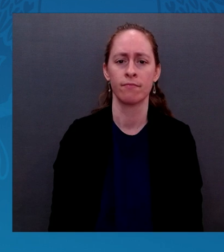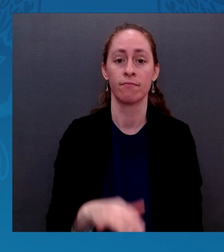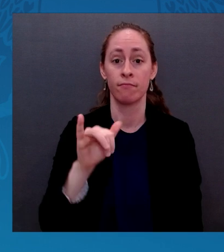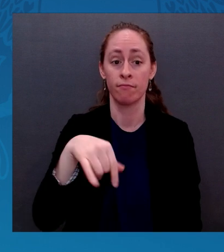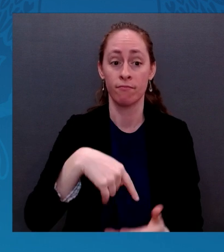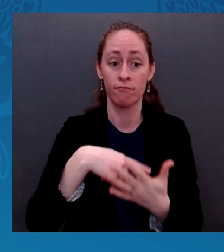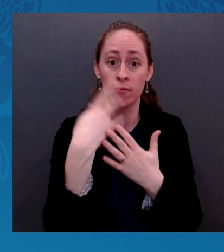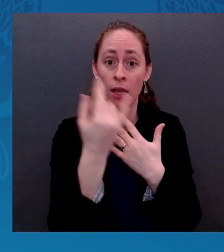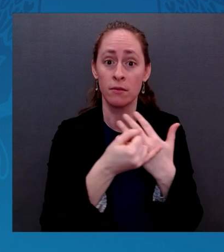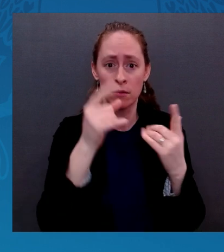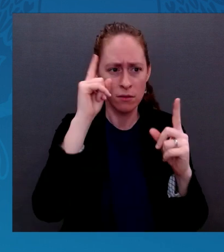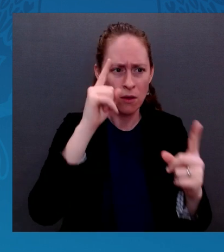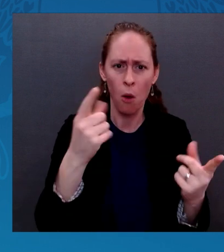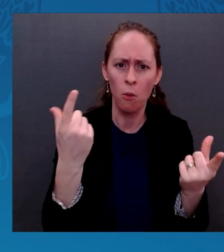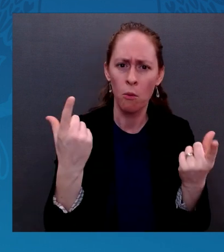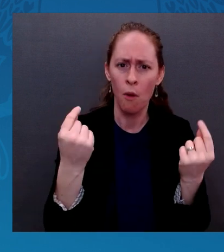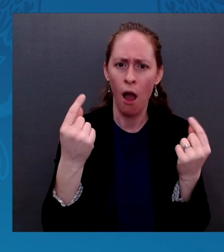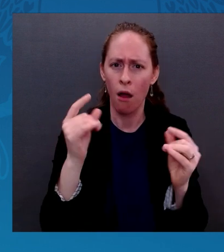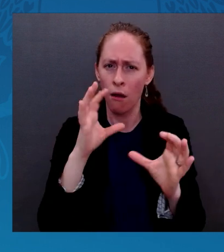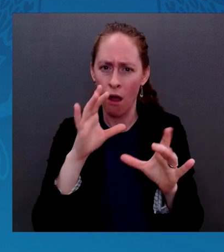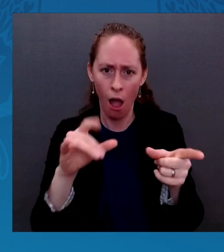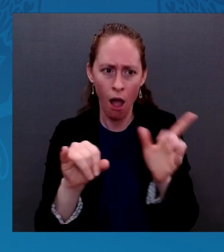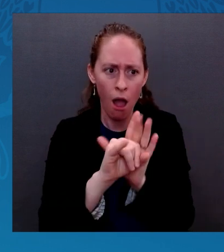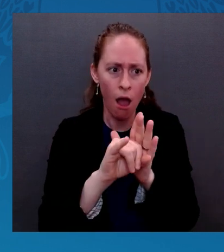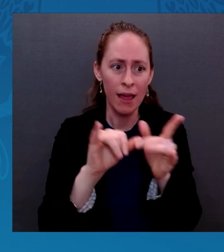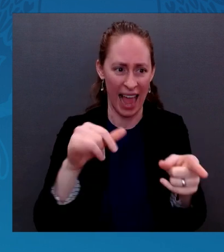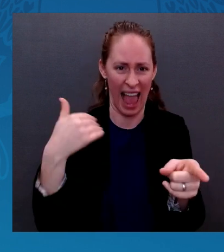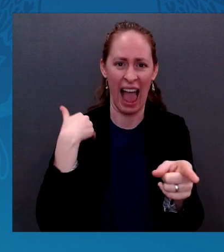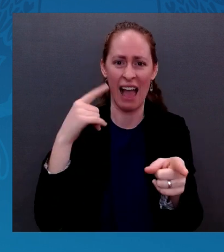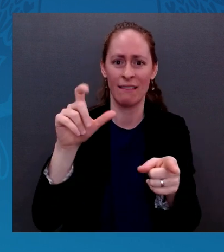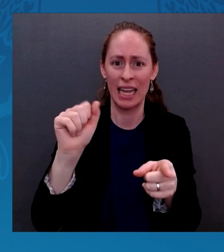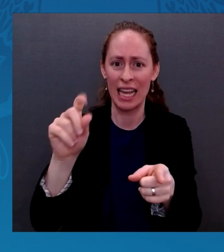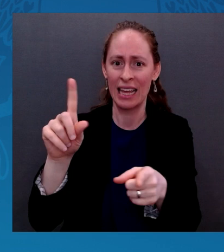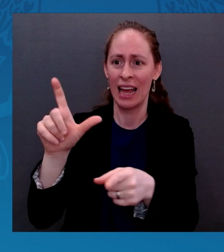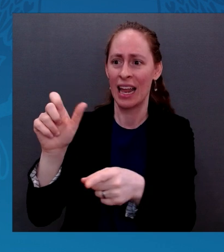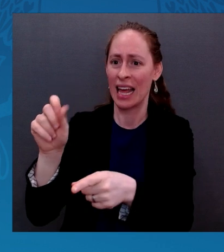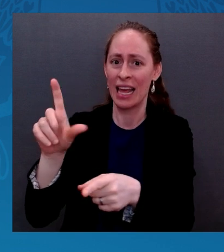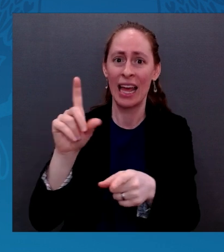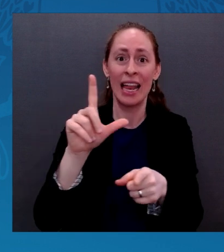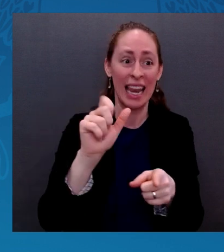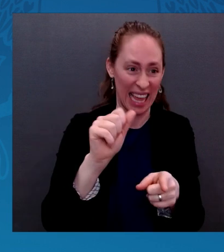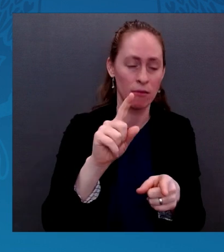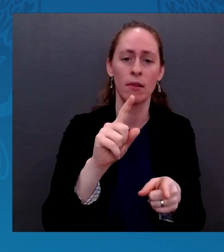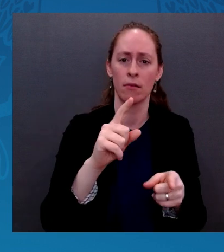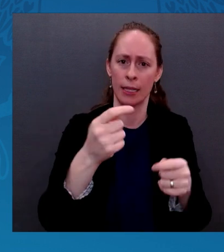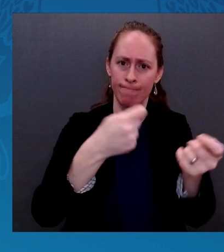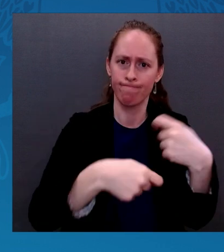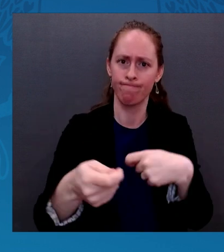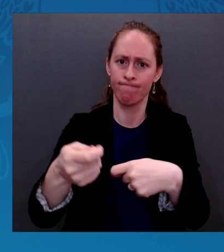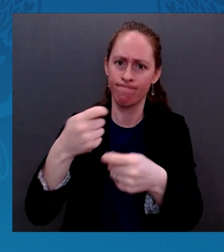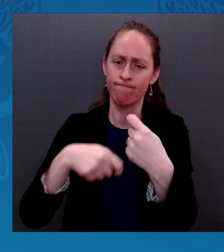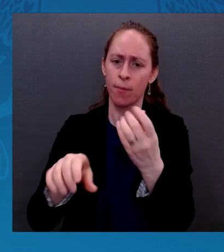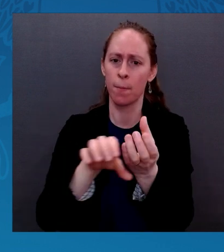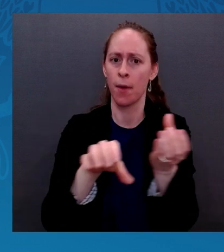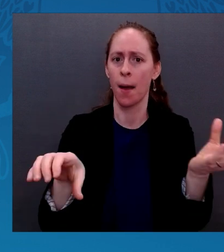from Majority Leader Terrestre Ruiz, our speaker of the Assembly. Craig Poplin is with us. Cleopatra Tucker is in the House.